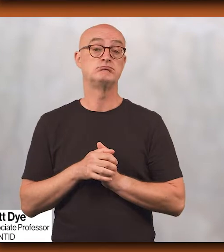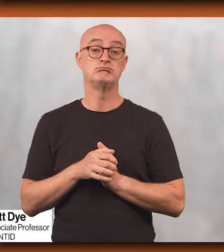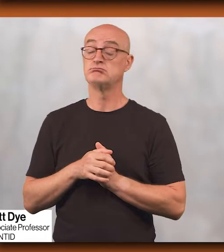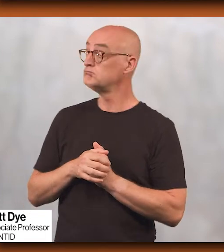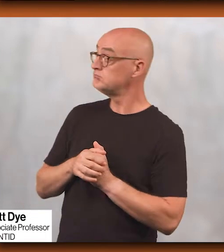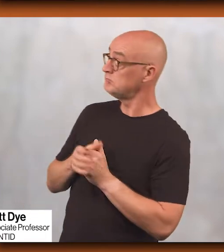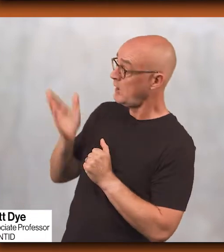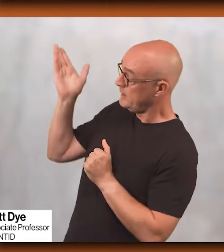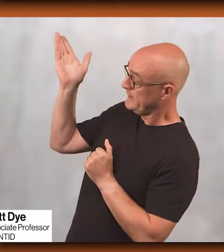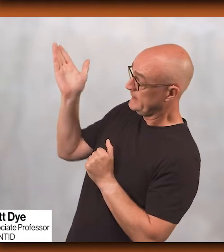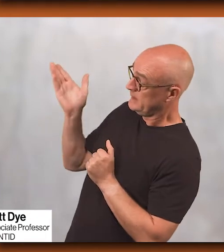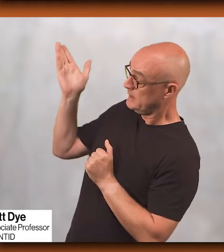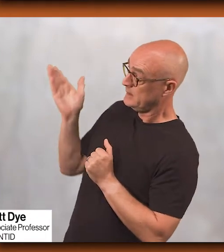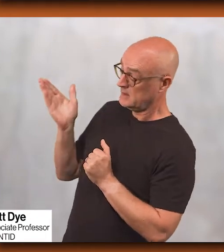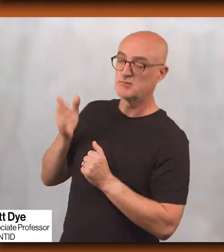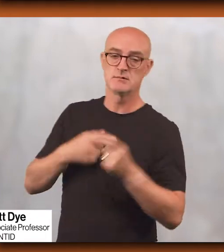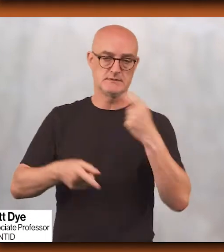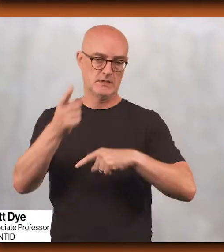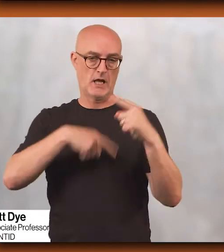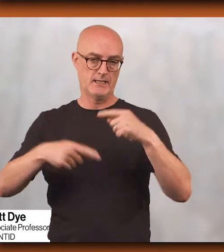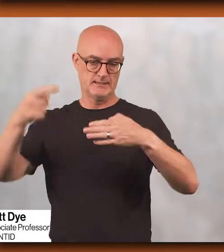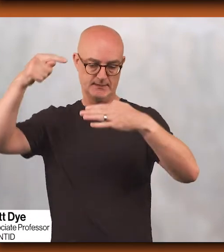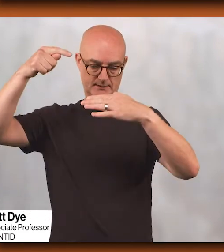and here again we have "down the stairs"...